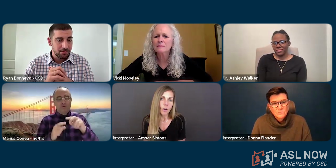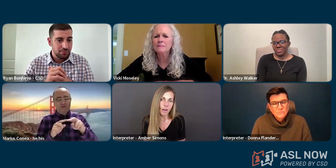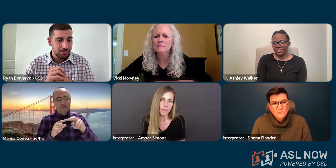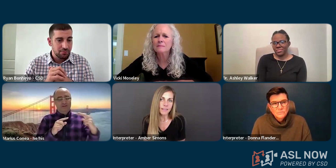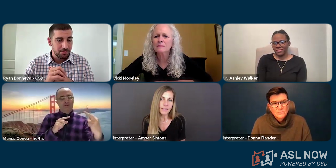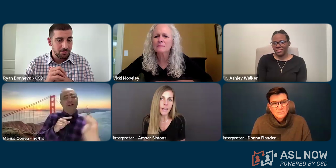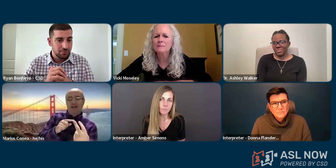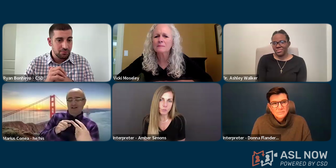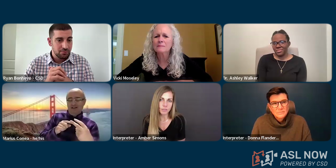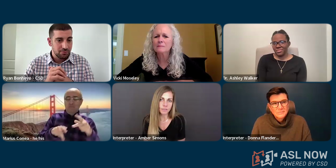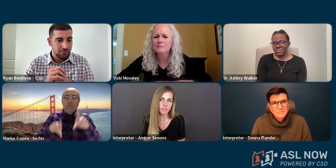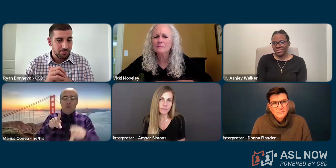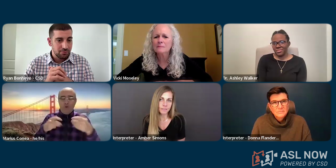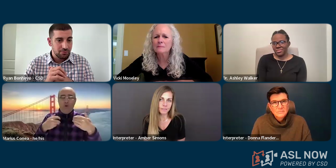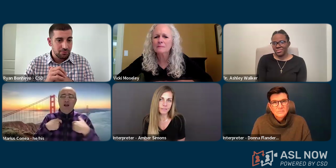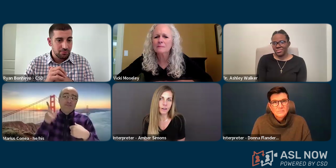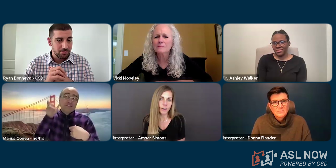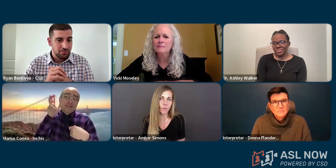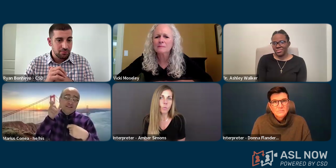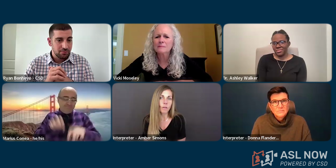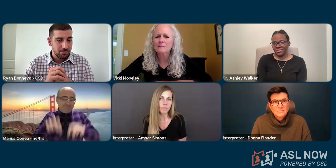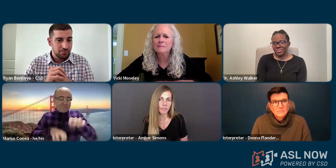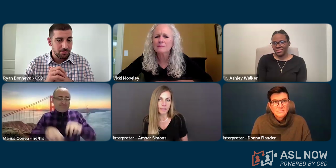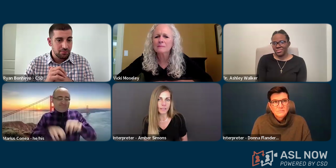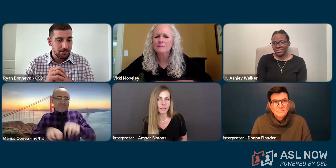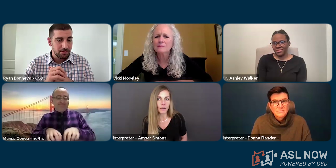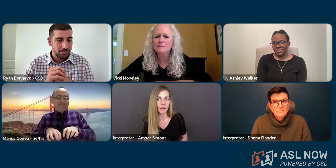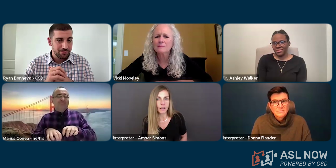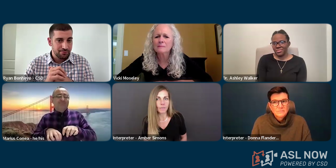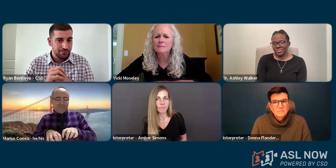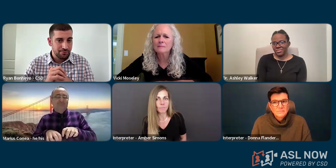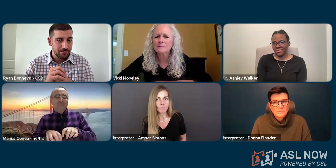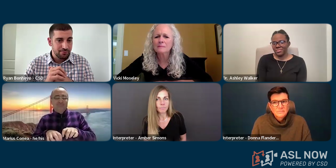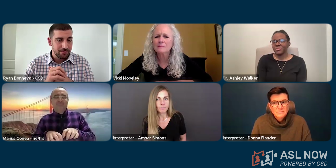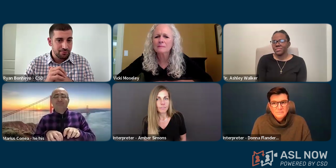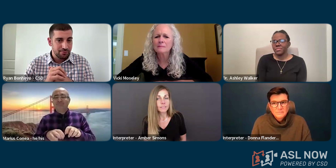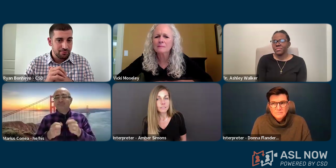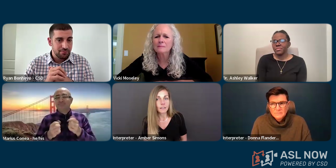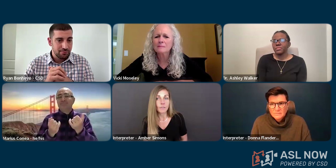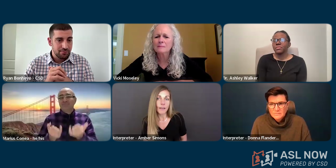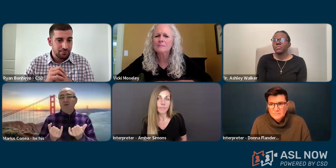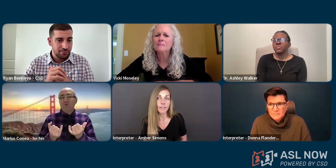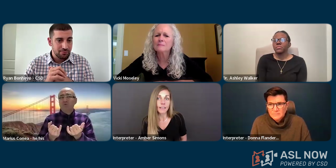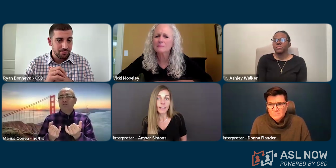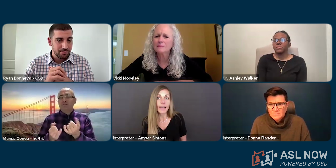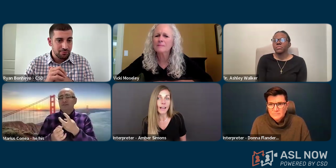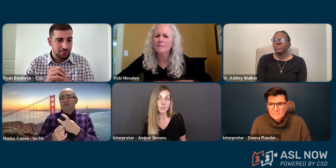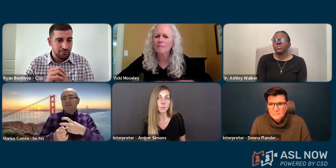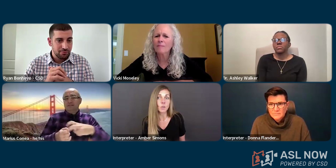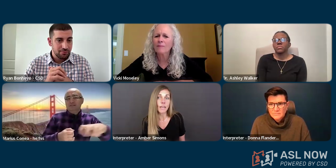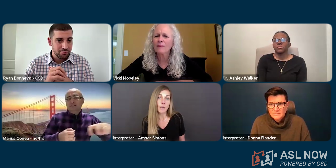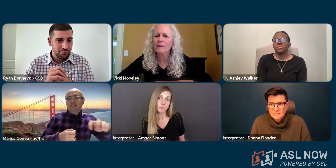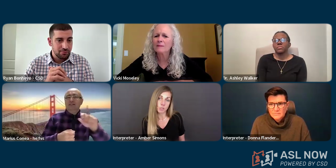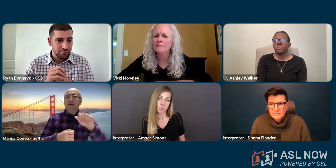Automated captions are one thing. Instead of having an actual captions